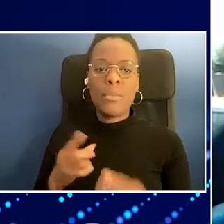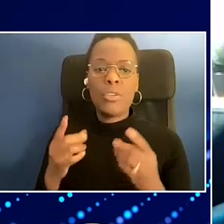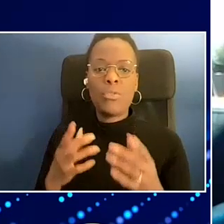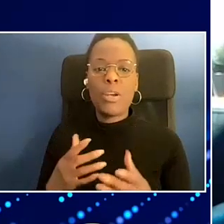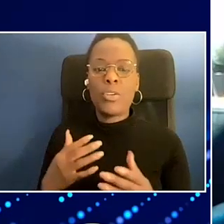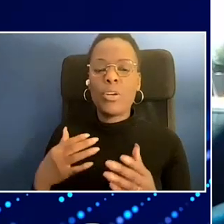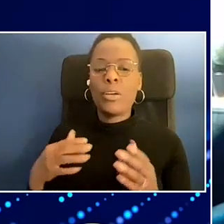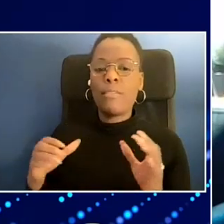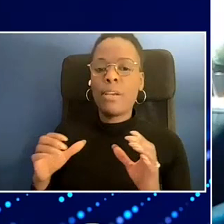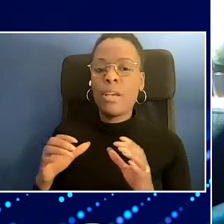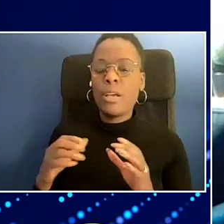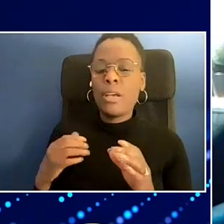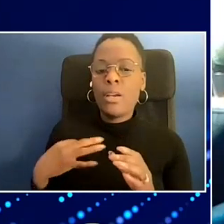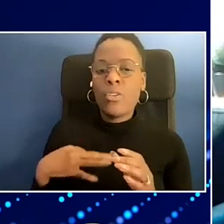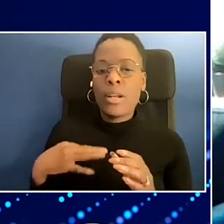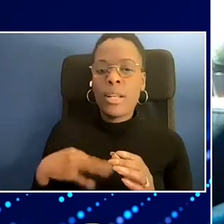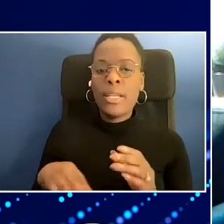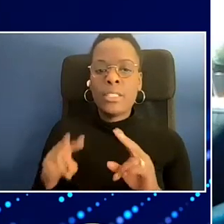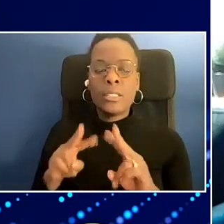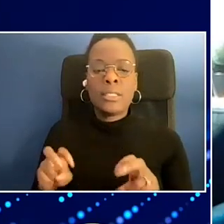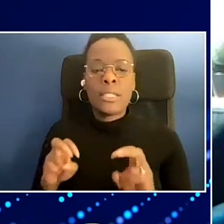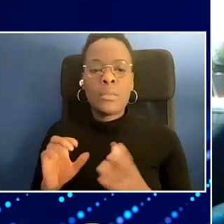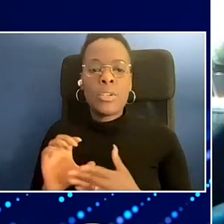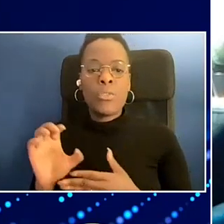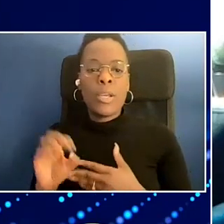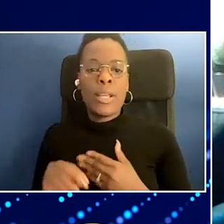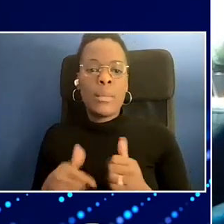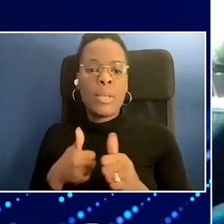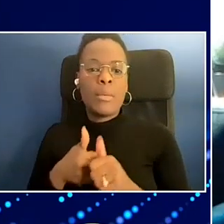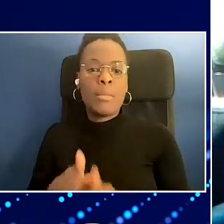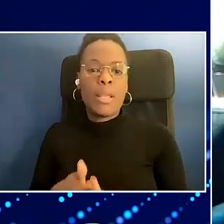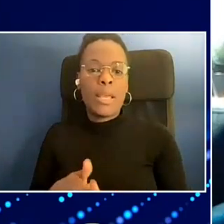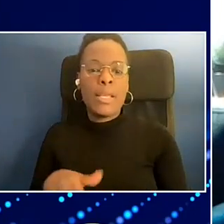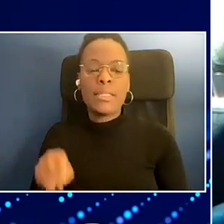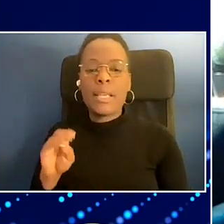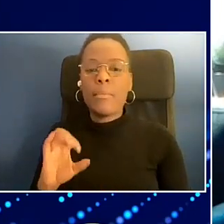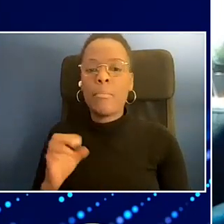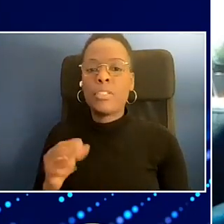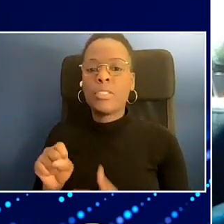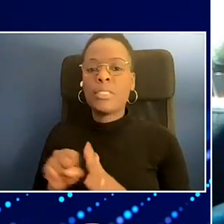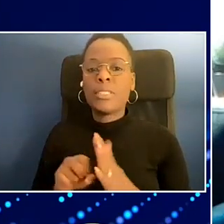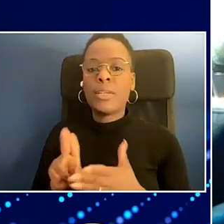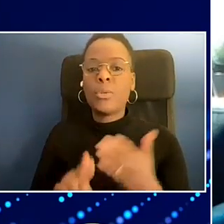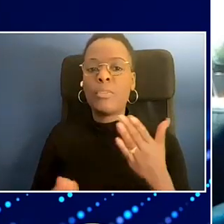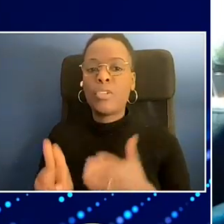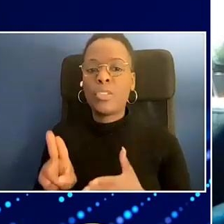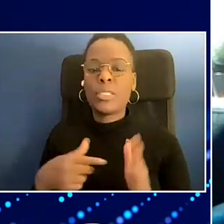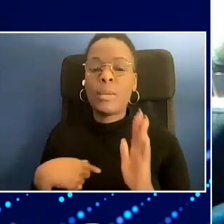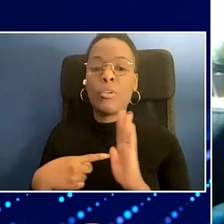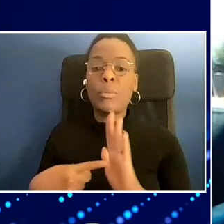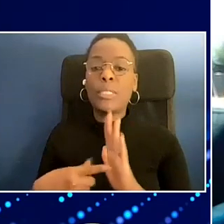I'm only representing my unit, AACC, to make a comment today about the proposed rules. We who do the work of state